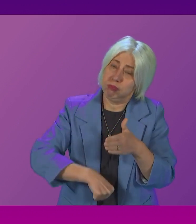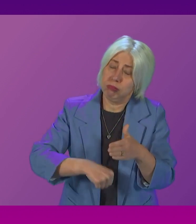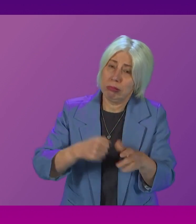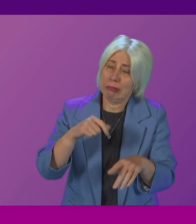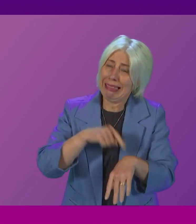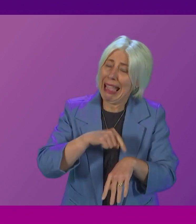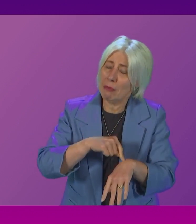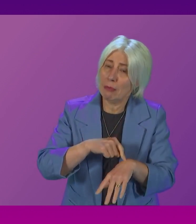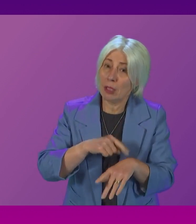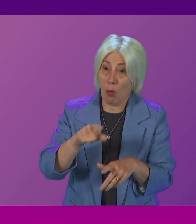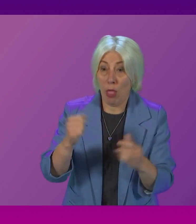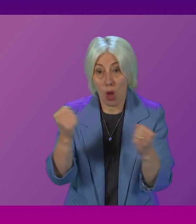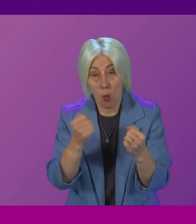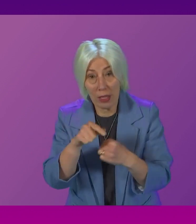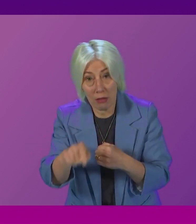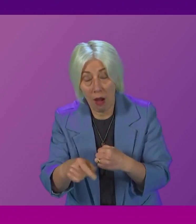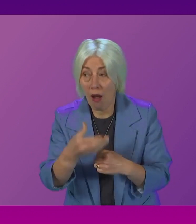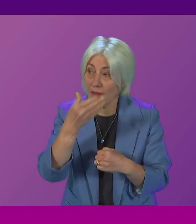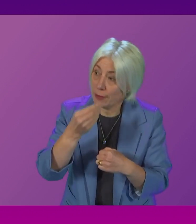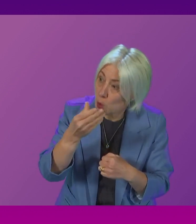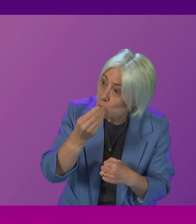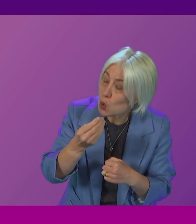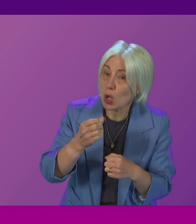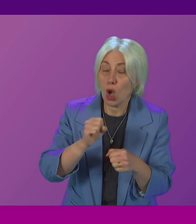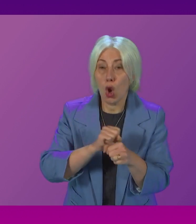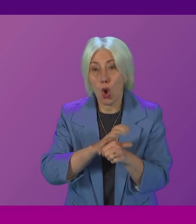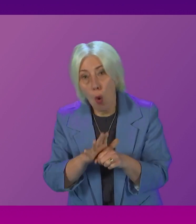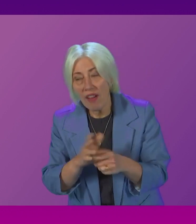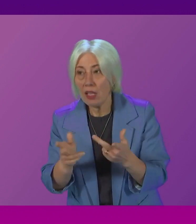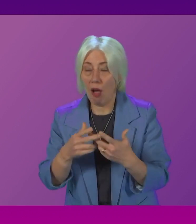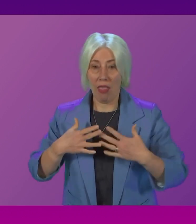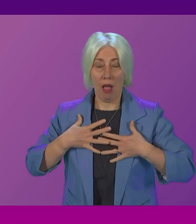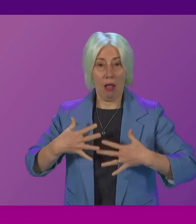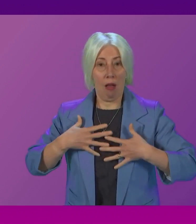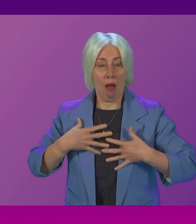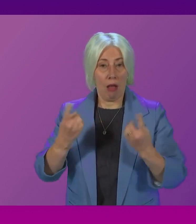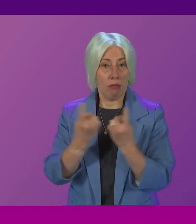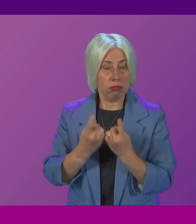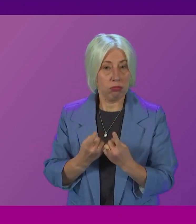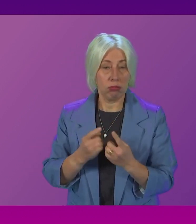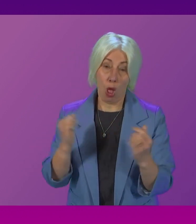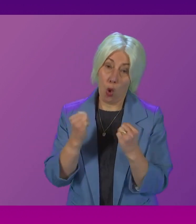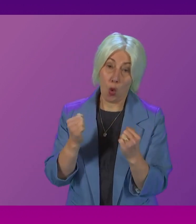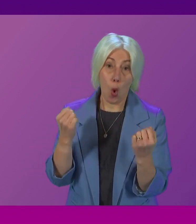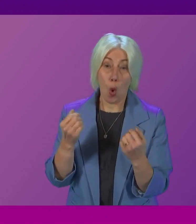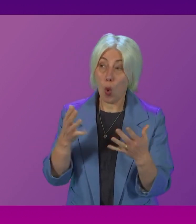just Covid but flu, other respiratory illnesses and cold weather all pose significant challenges—